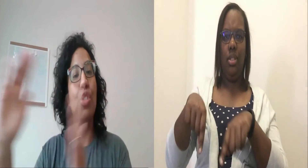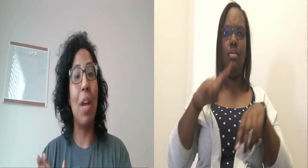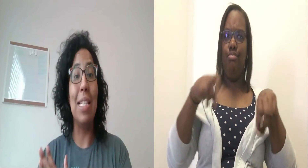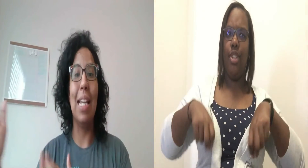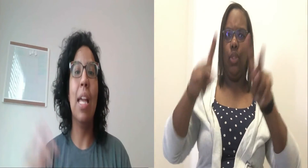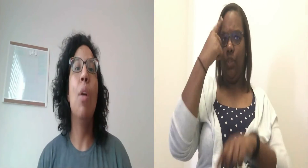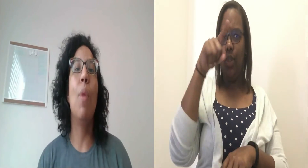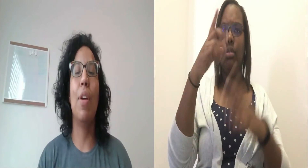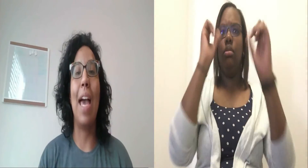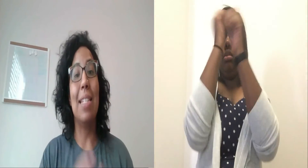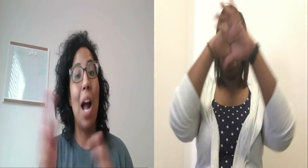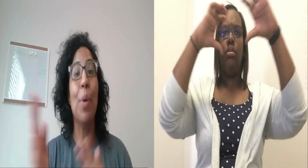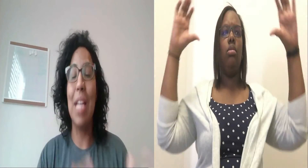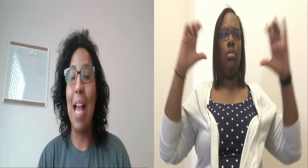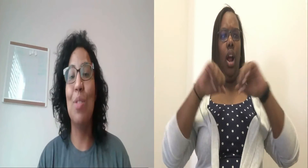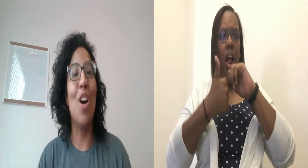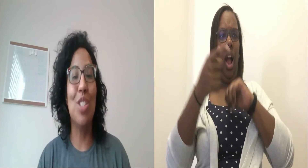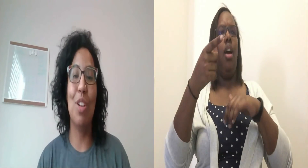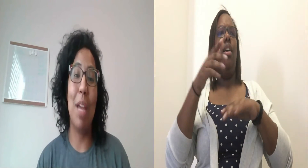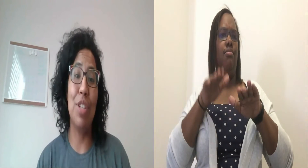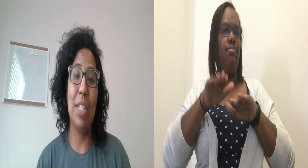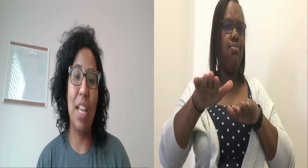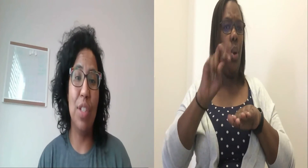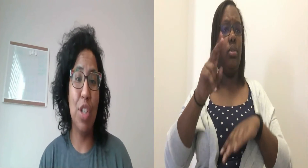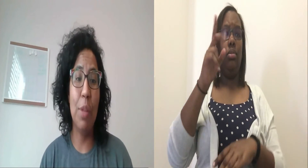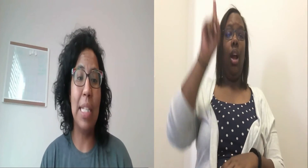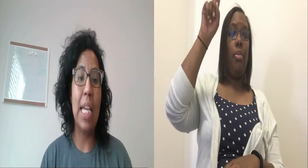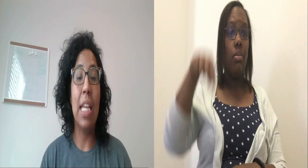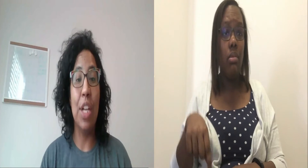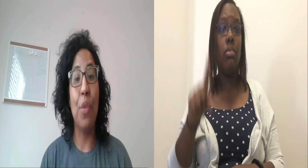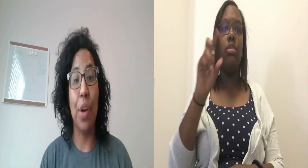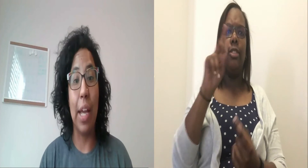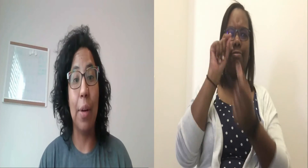trending whether that's up or down on certain metrics that you've determined year over year